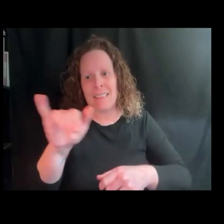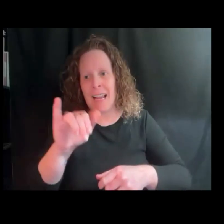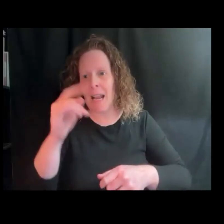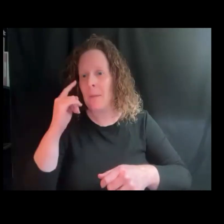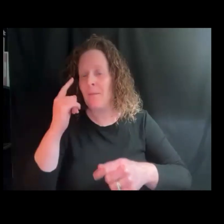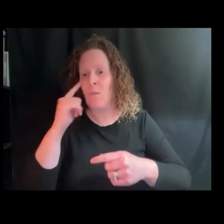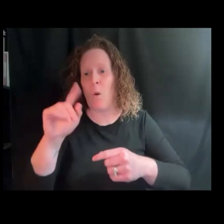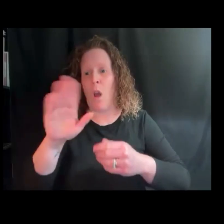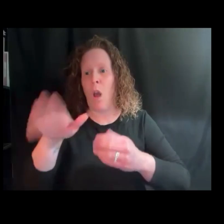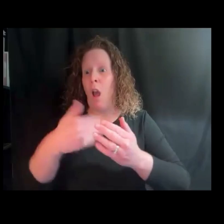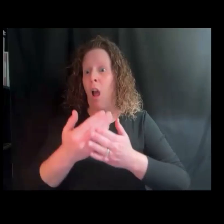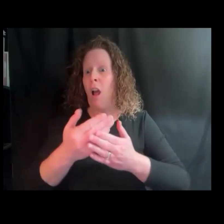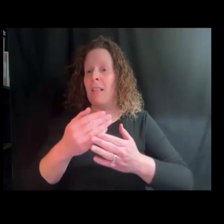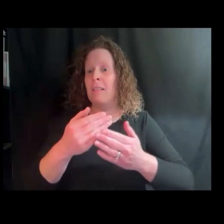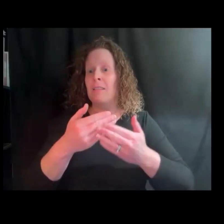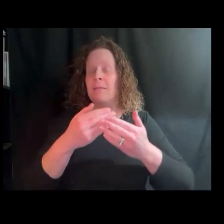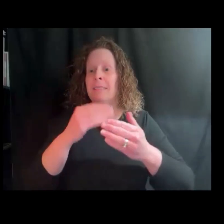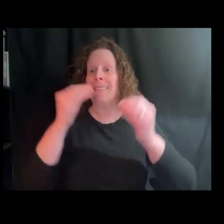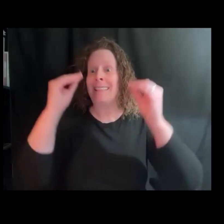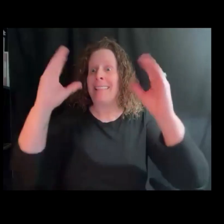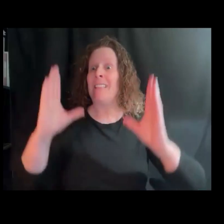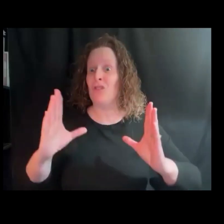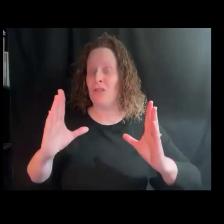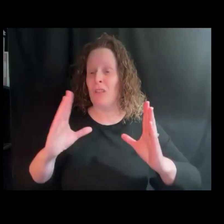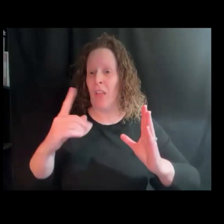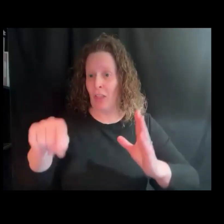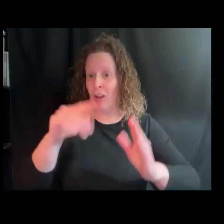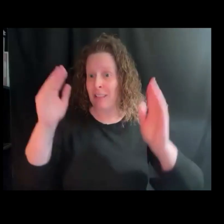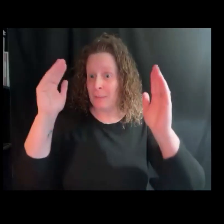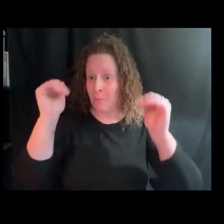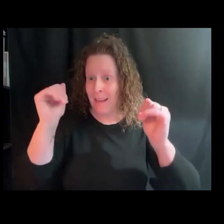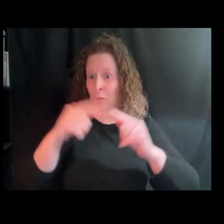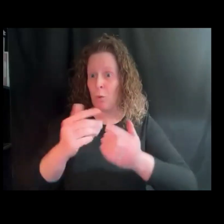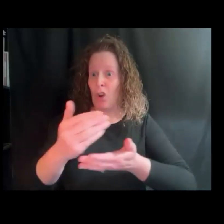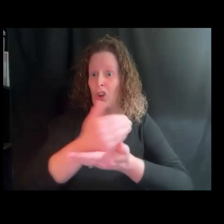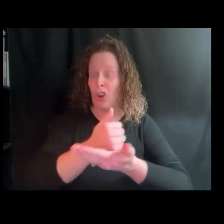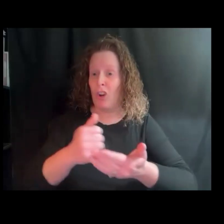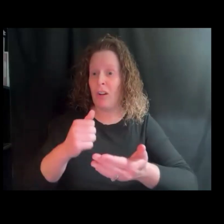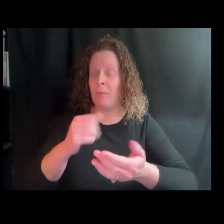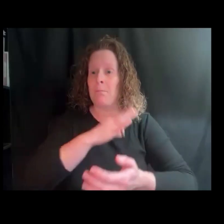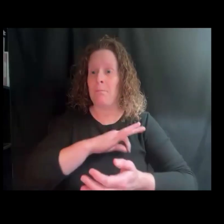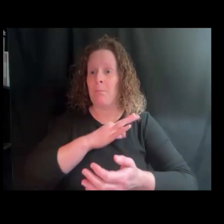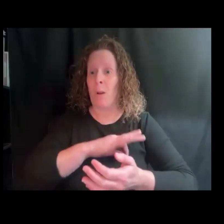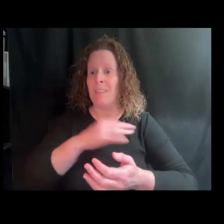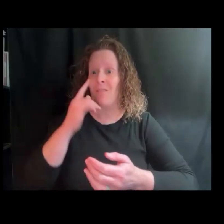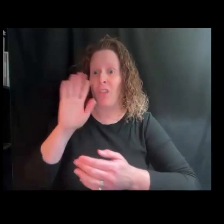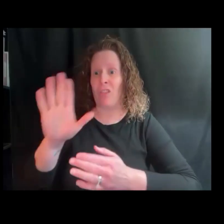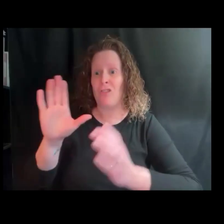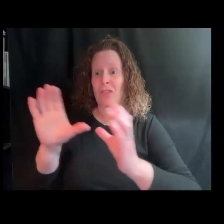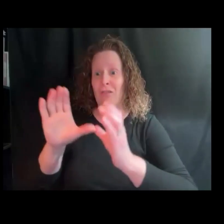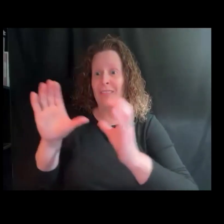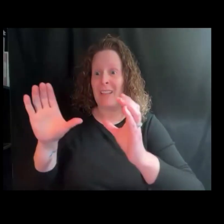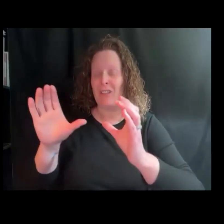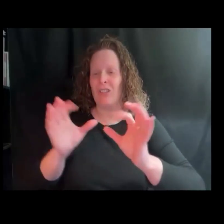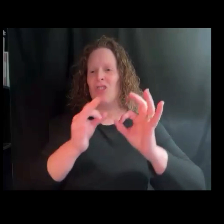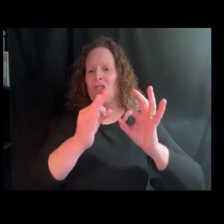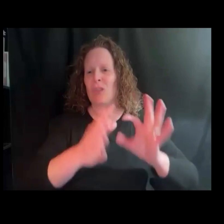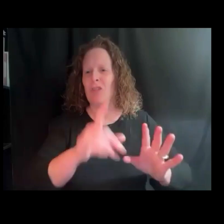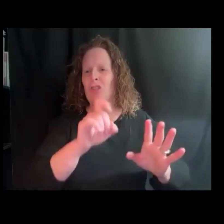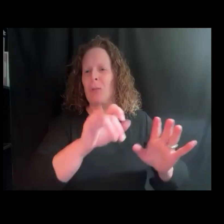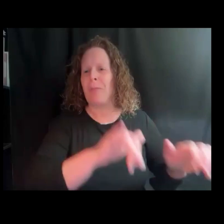to continuously improve continuously seek to improve. It's like teachers are expected to earn credits